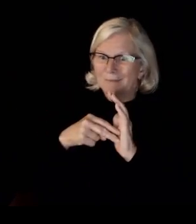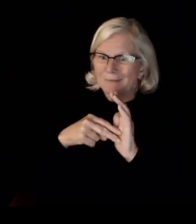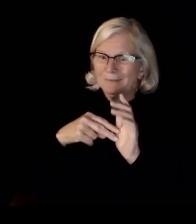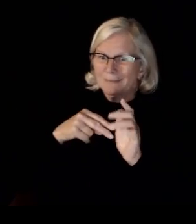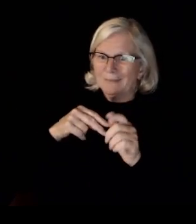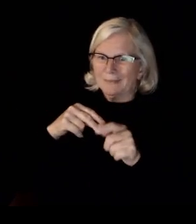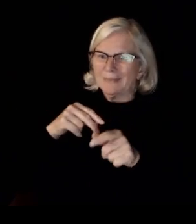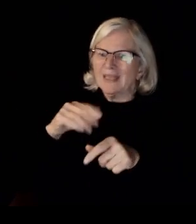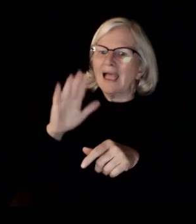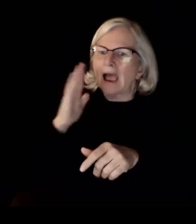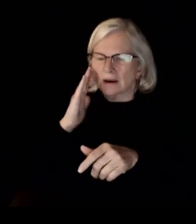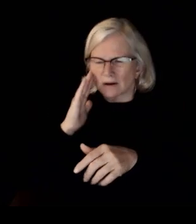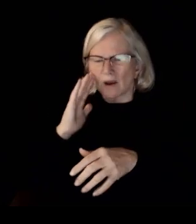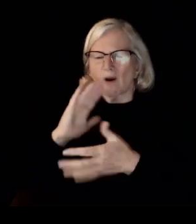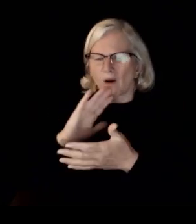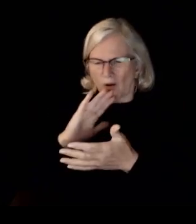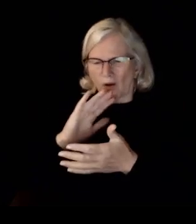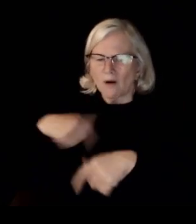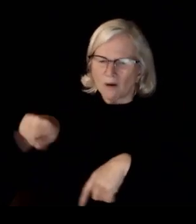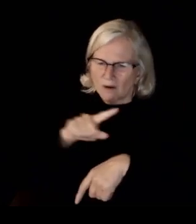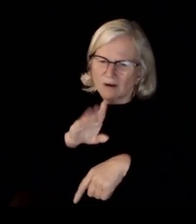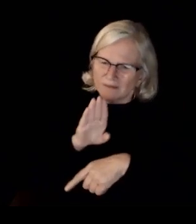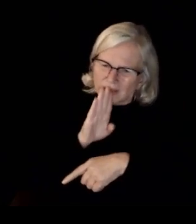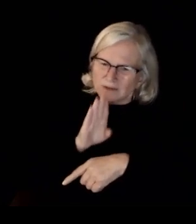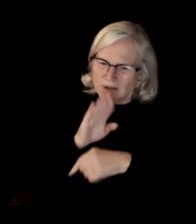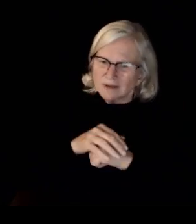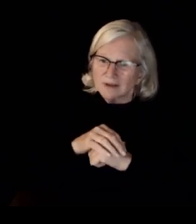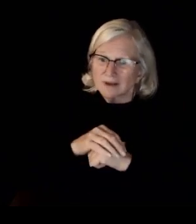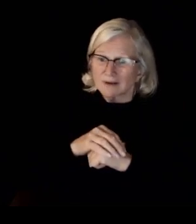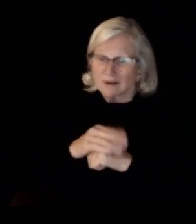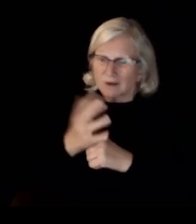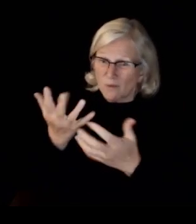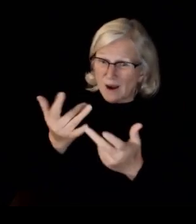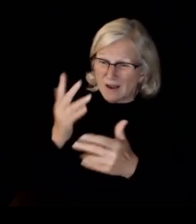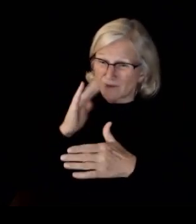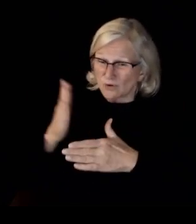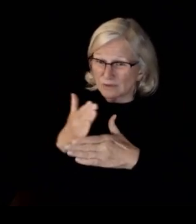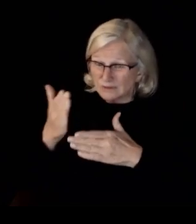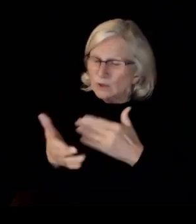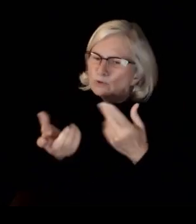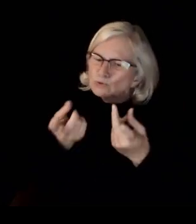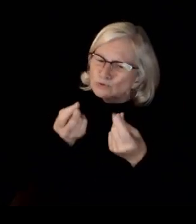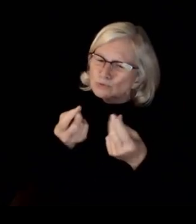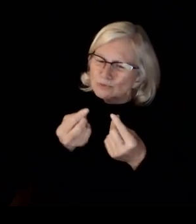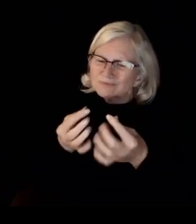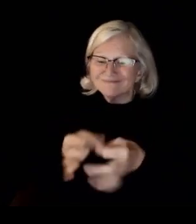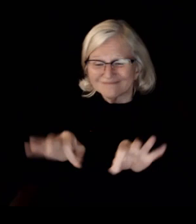who are waiting for their results. It's really important that you are staying out of circulation